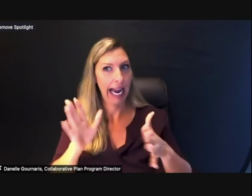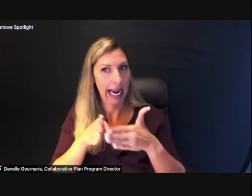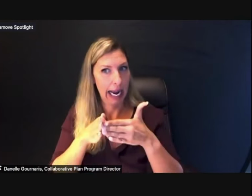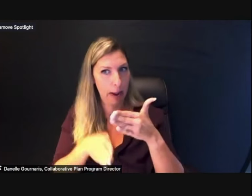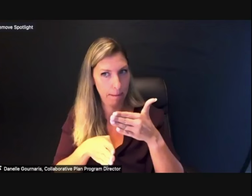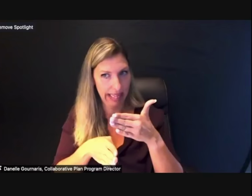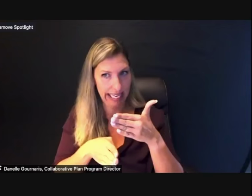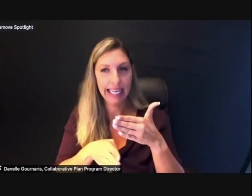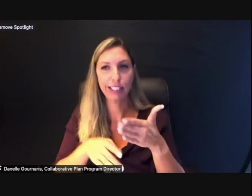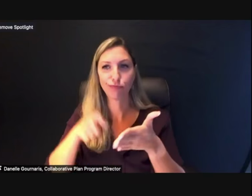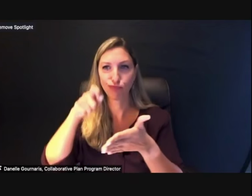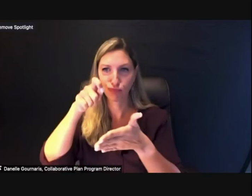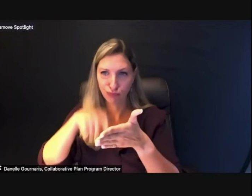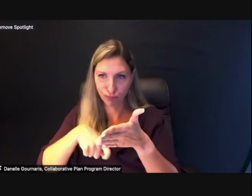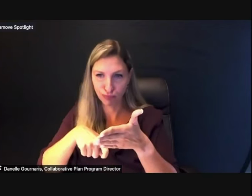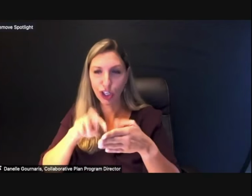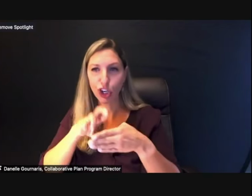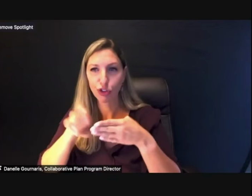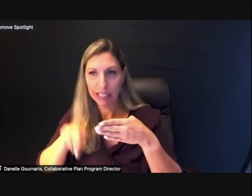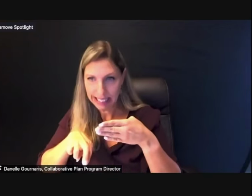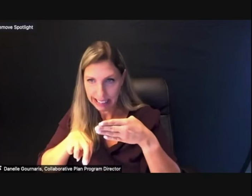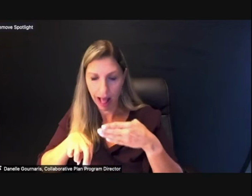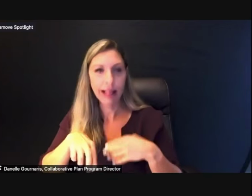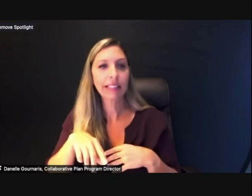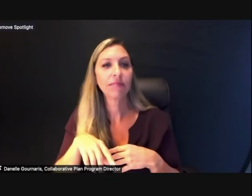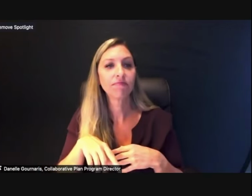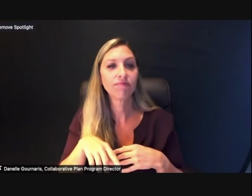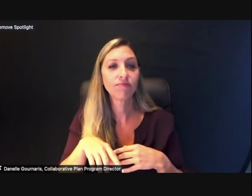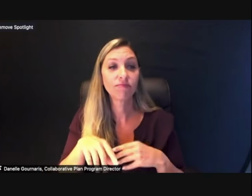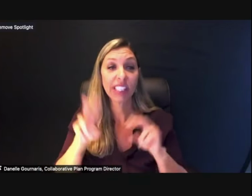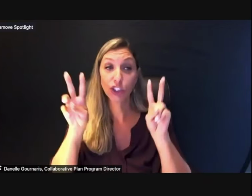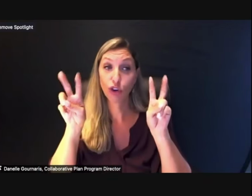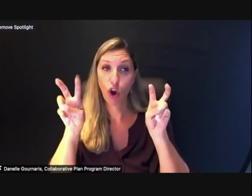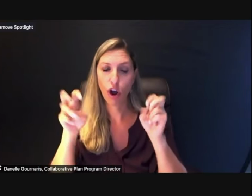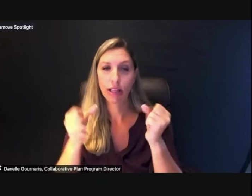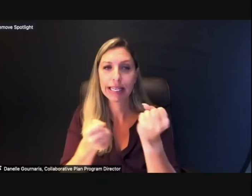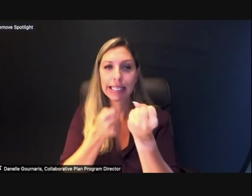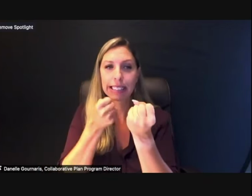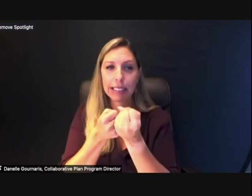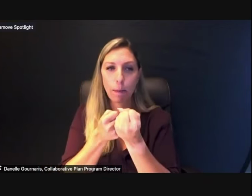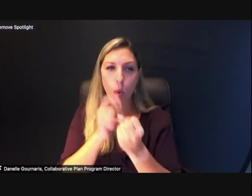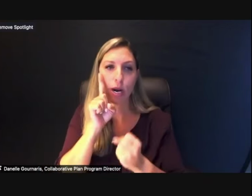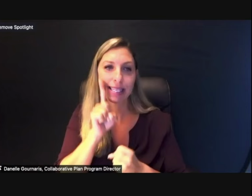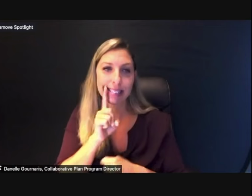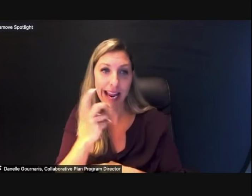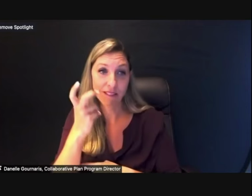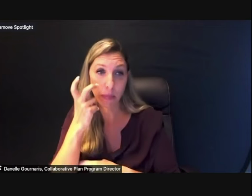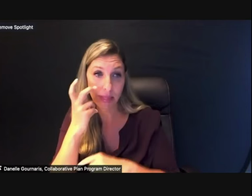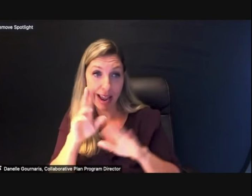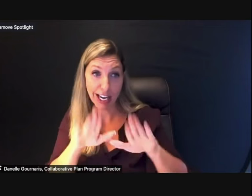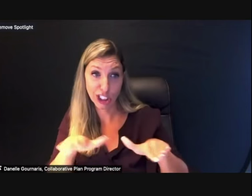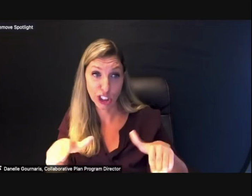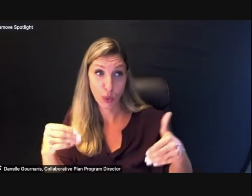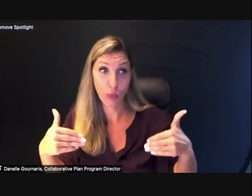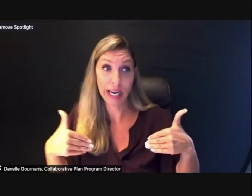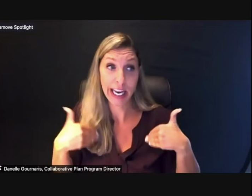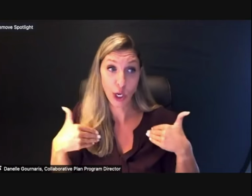the results written. It is titled, “Supporting DeafBlind Children and